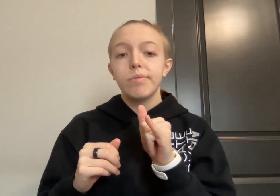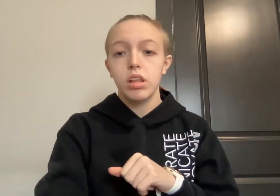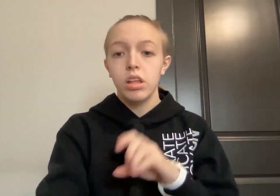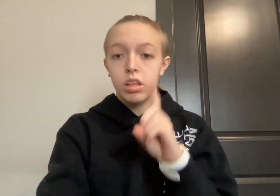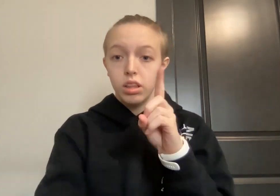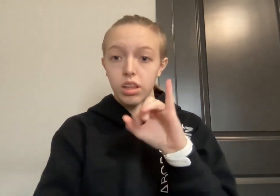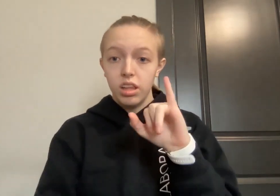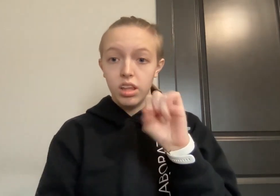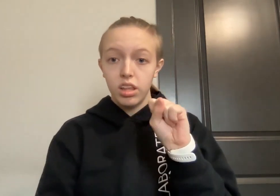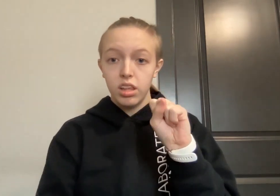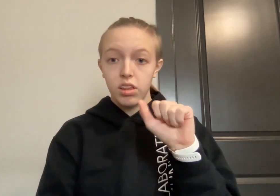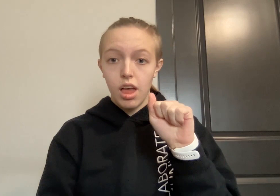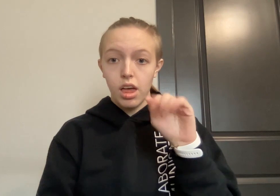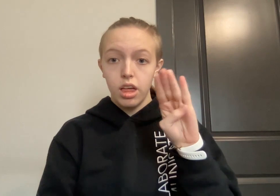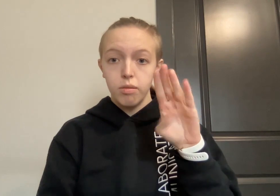disabled